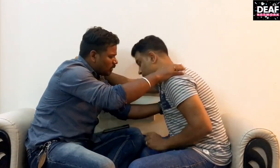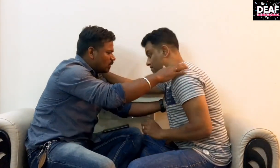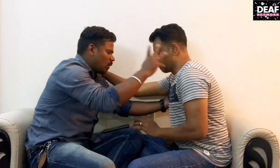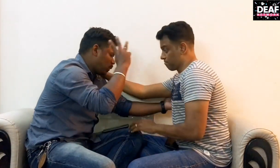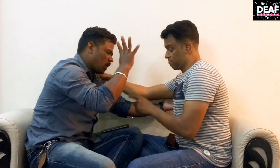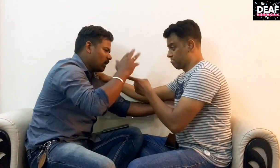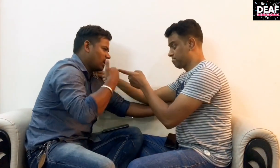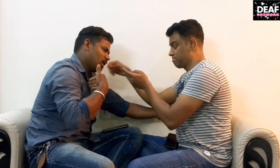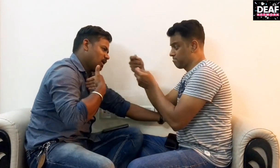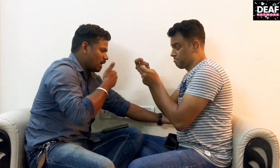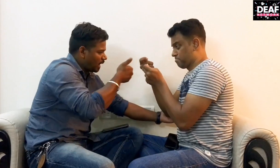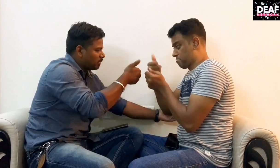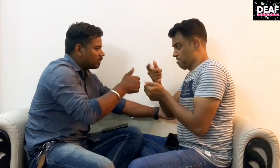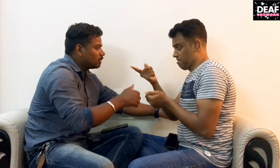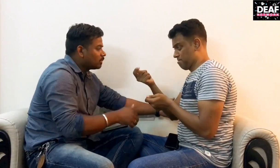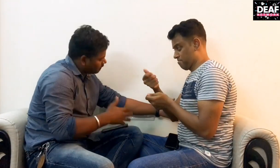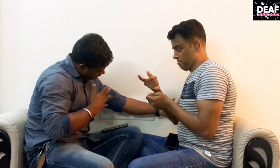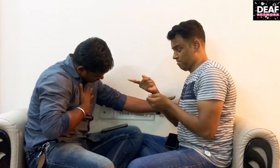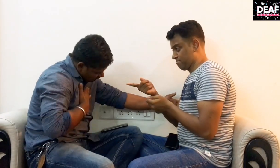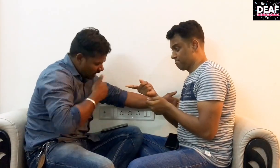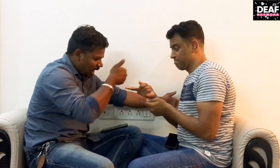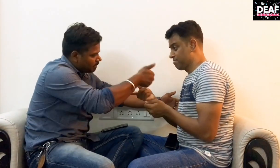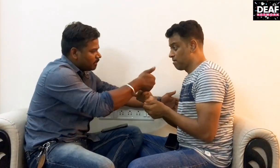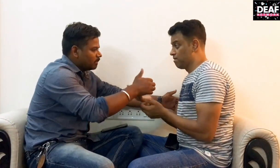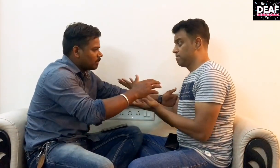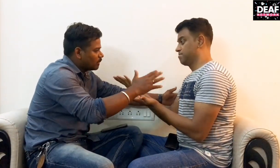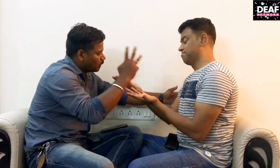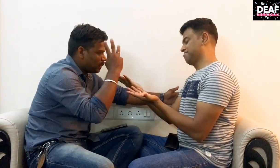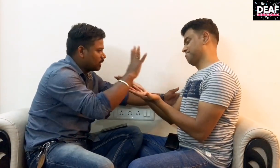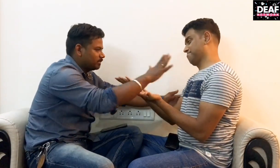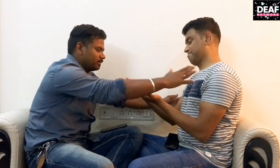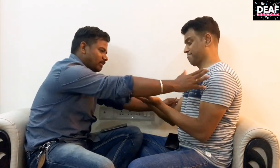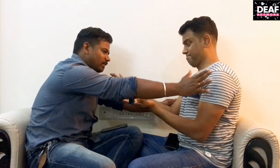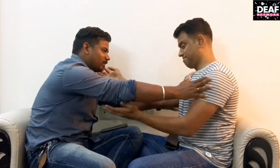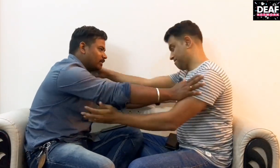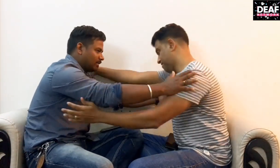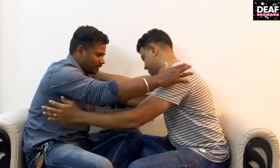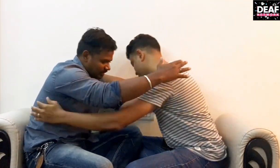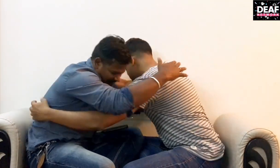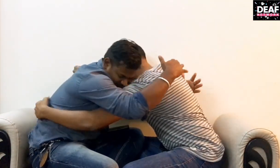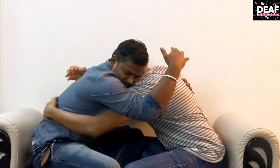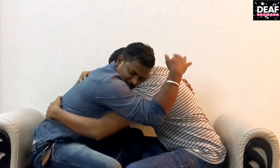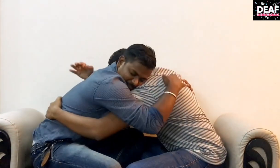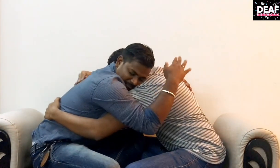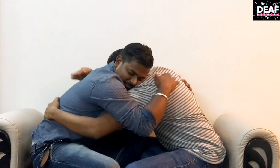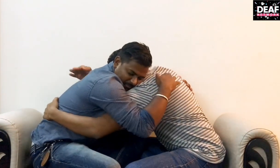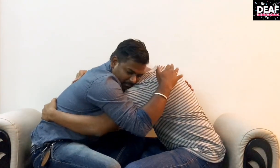Will you pay some for me? I will help you to clear the dues (No matter, the android friend will help the iPhone buddy)